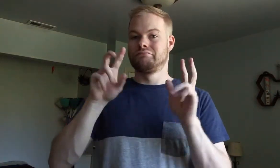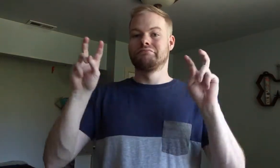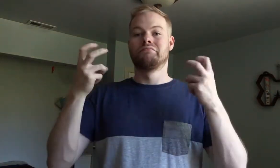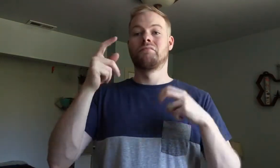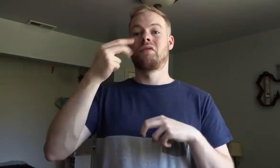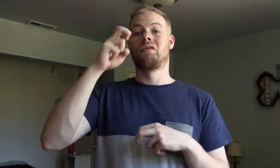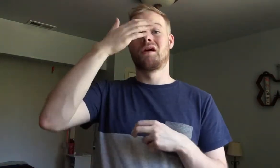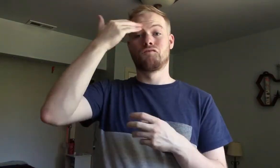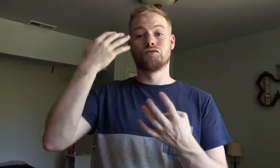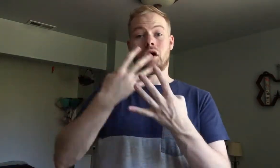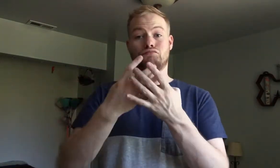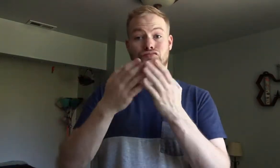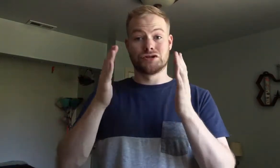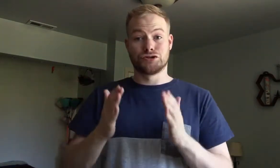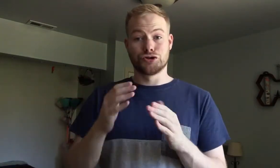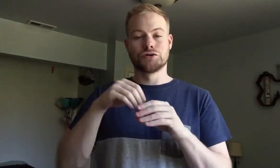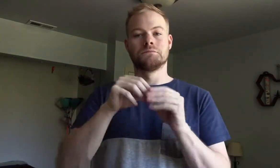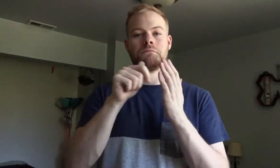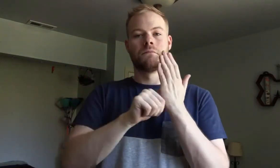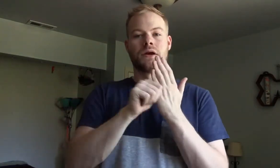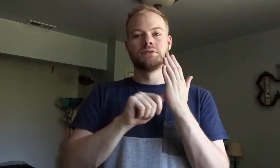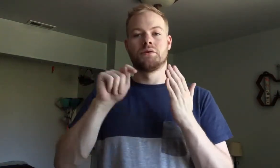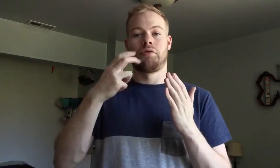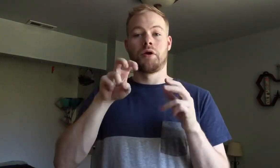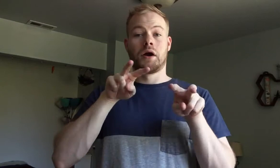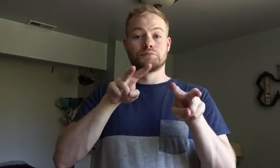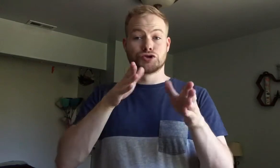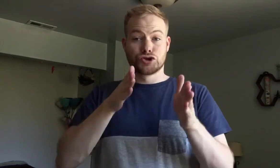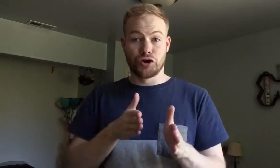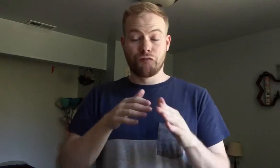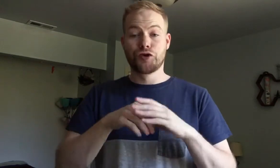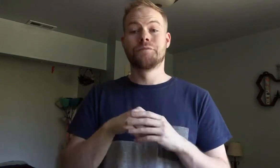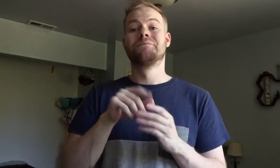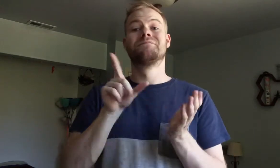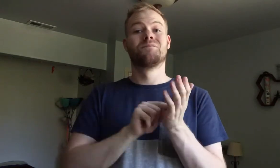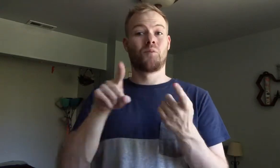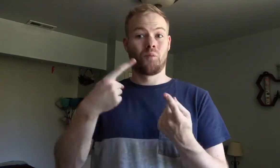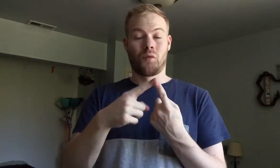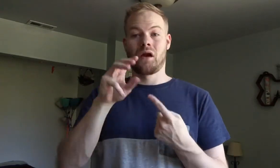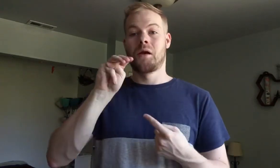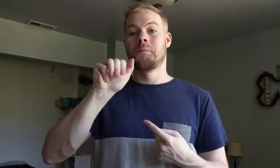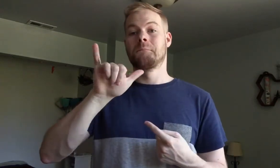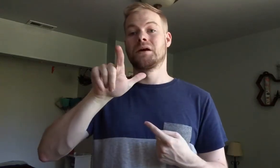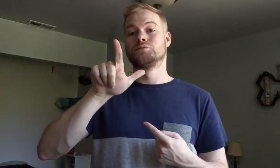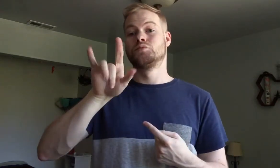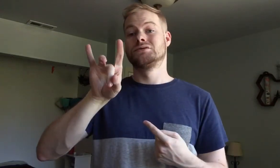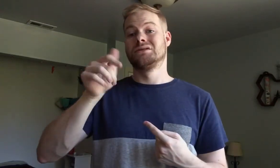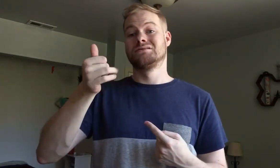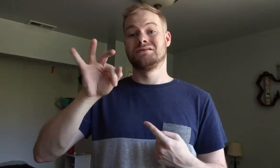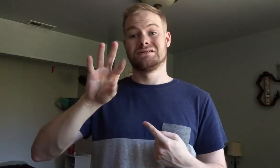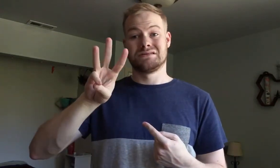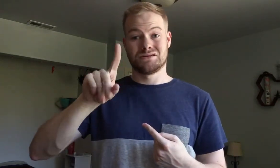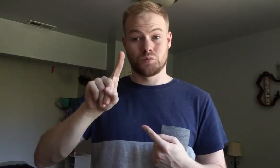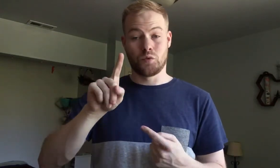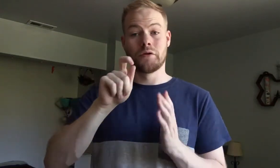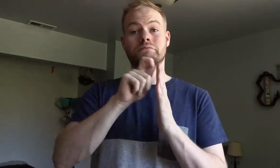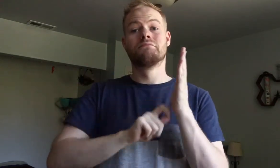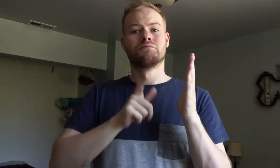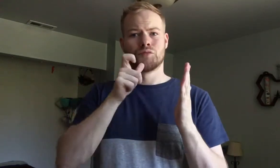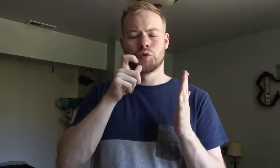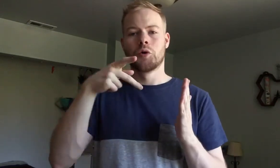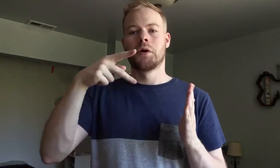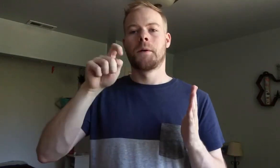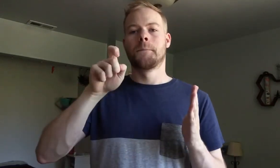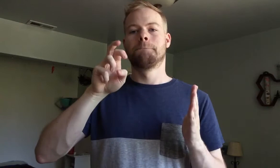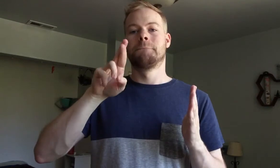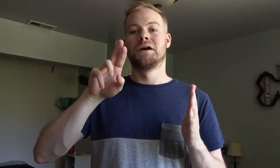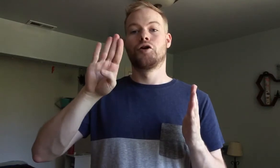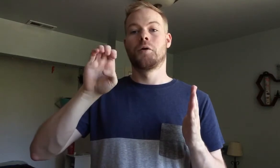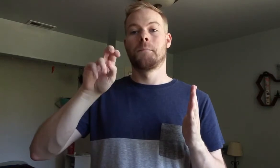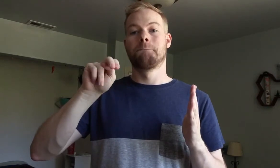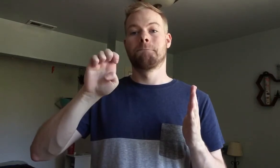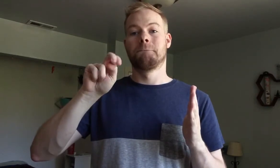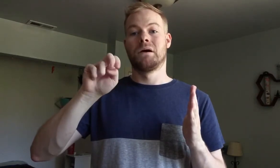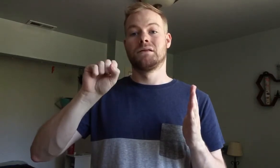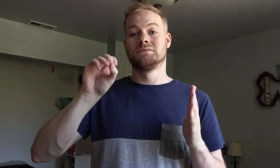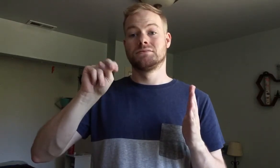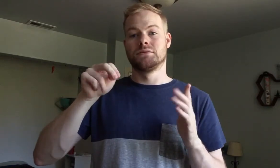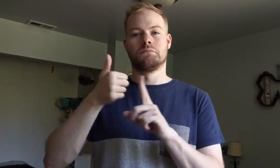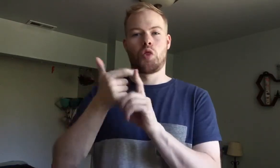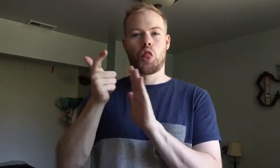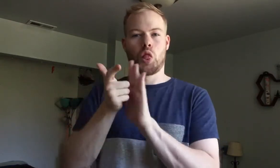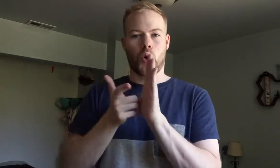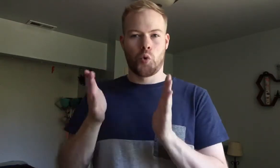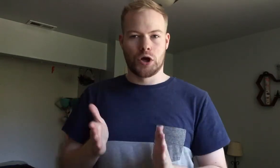"The Forgotten Prisoners" in The Observer on May 28 1961, by Peter Benenson, a lawyer.